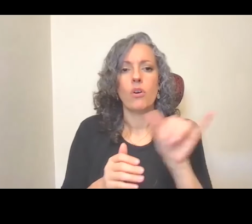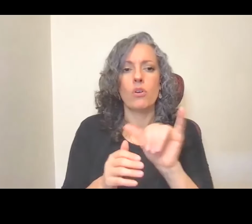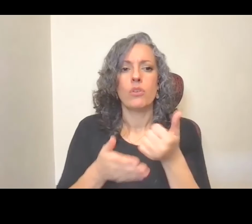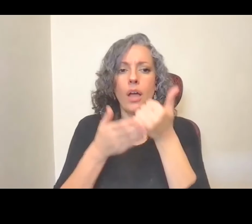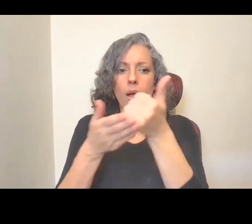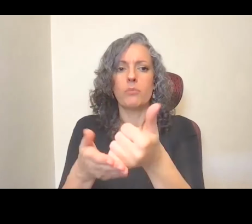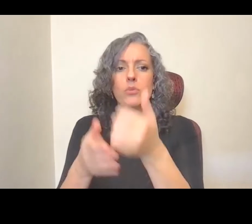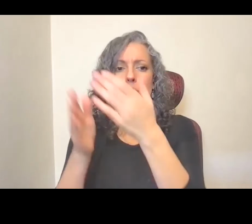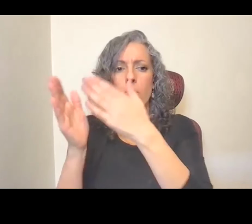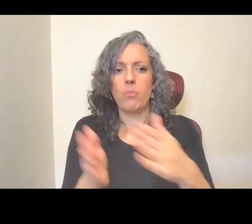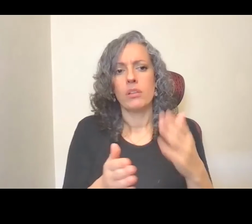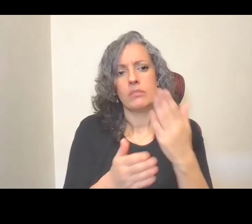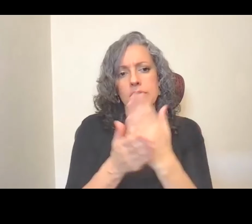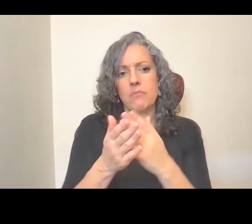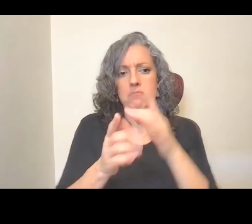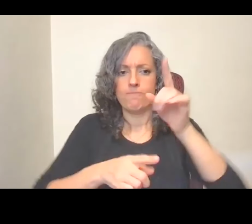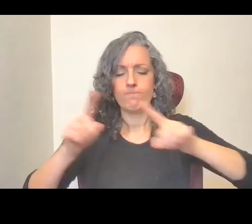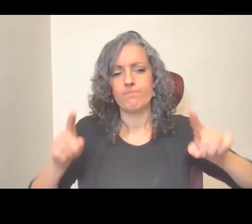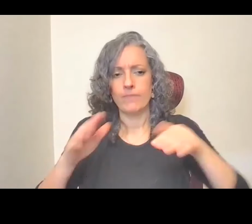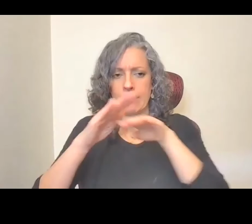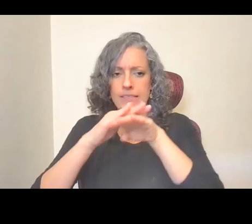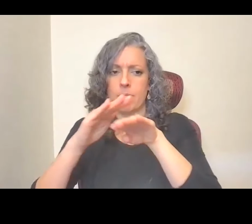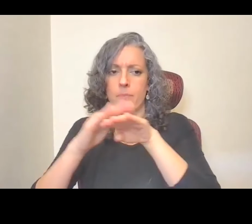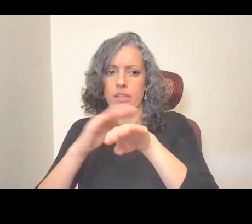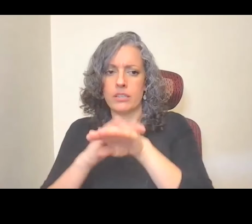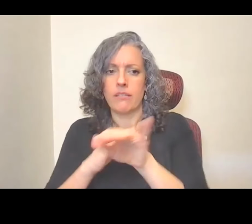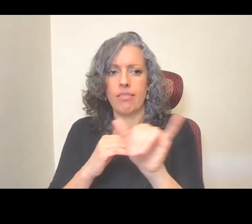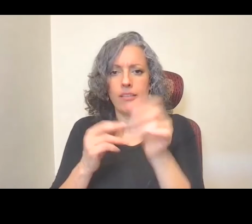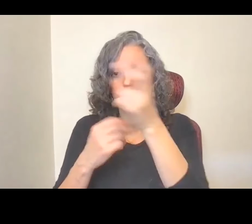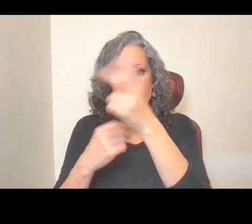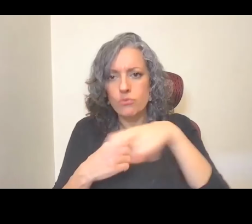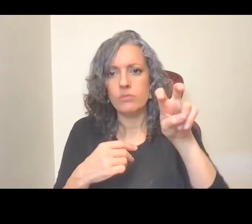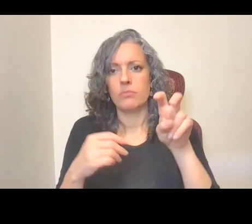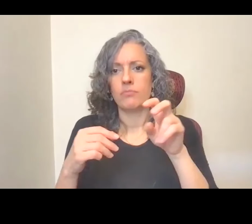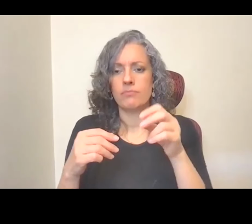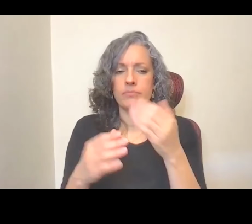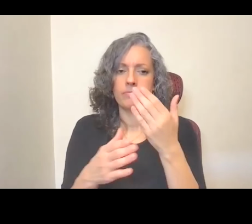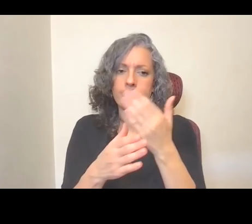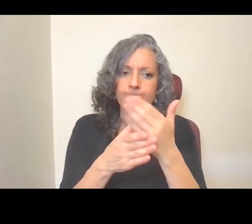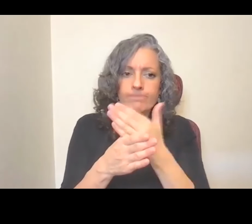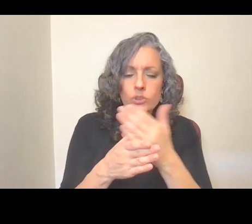aspects of accessibility like transition between pages. If you want to animate those. This helps you